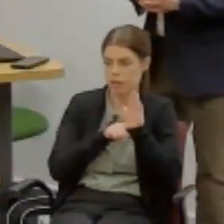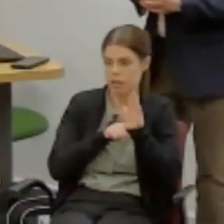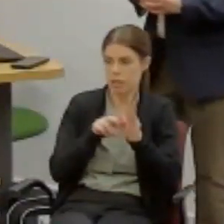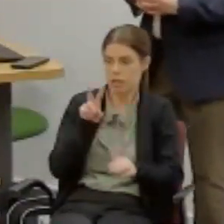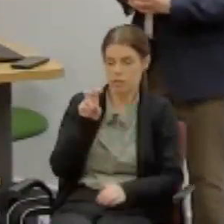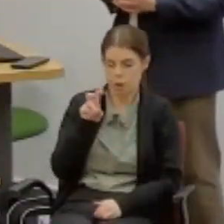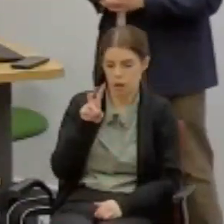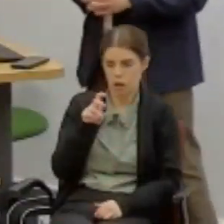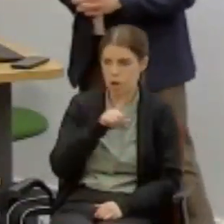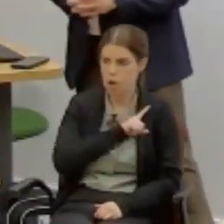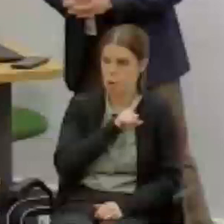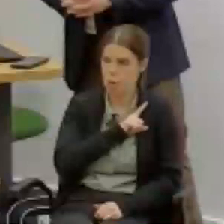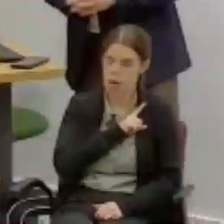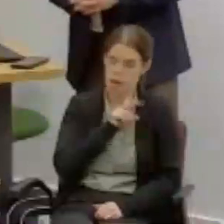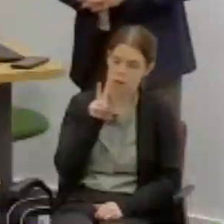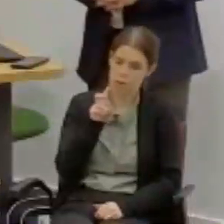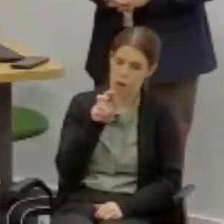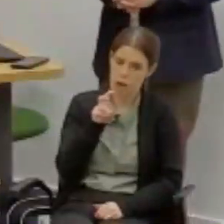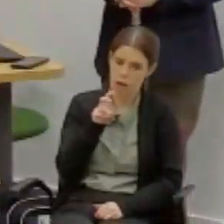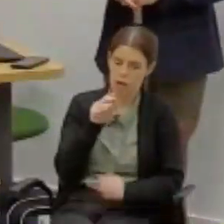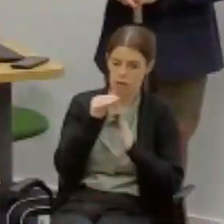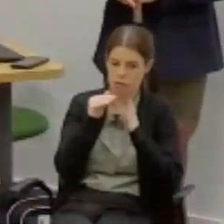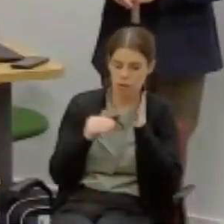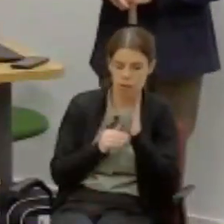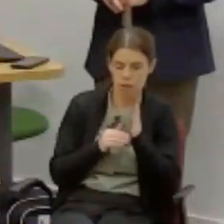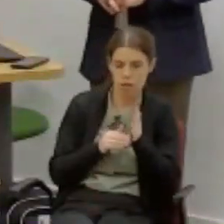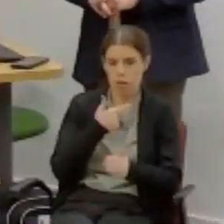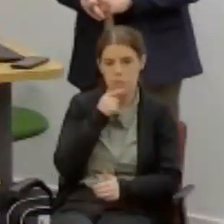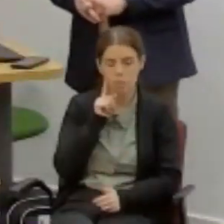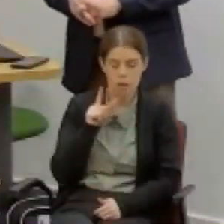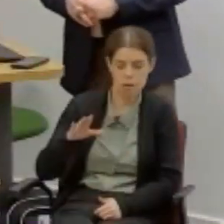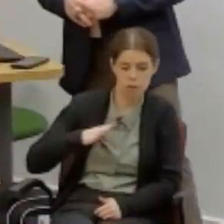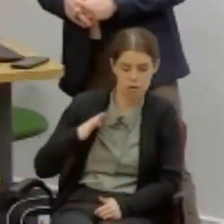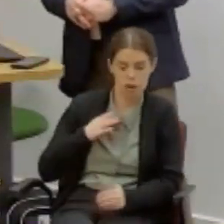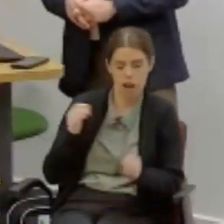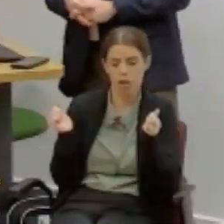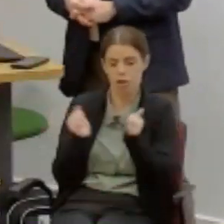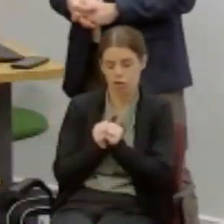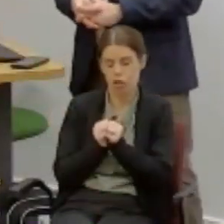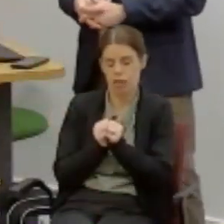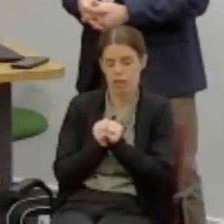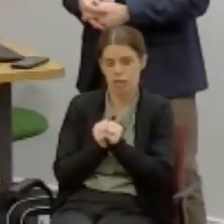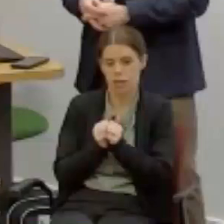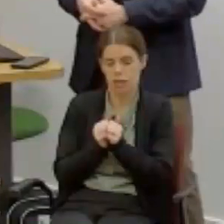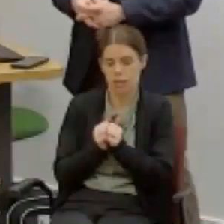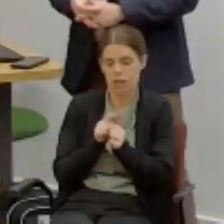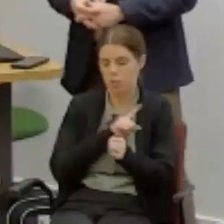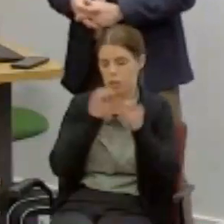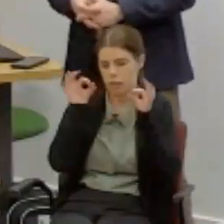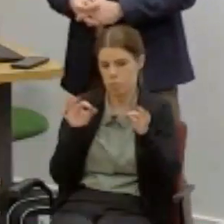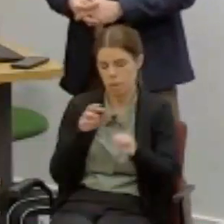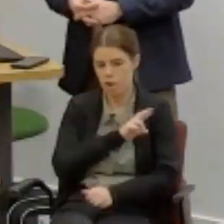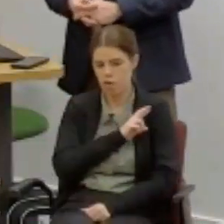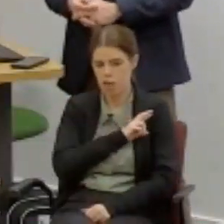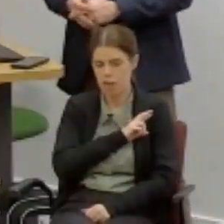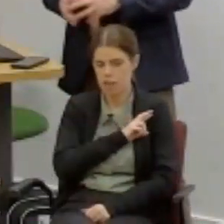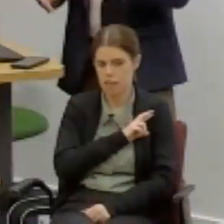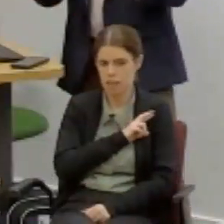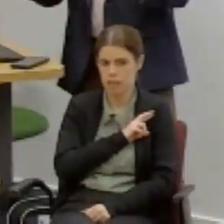that we ready for people agree to 12 years old. so, it a bit of that so is there any